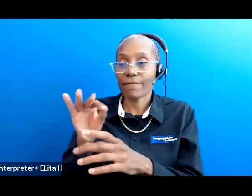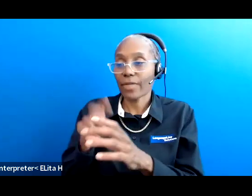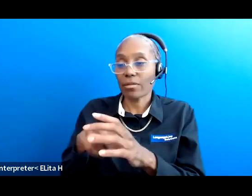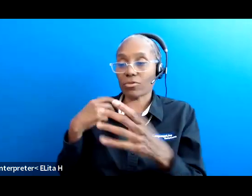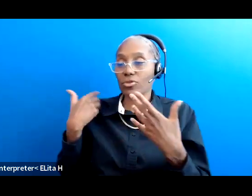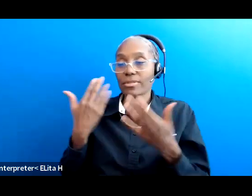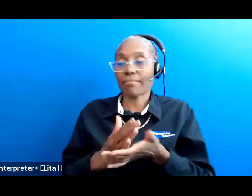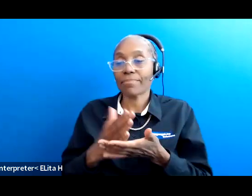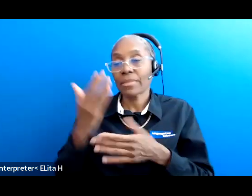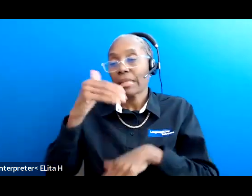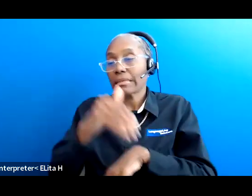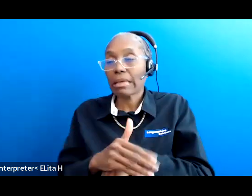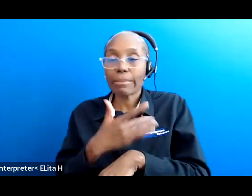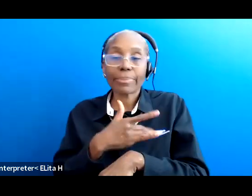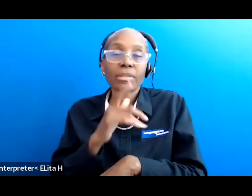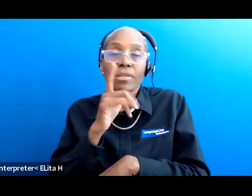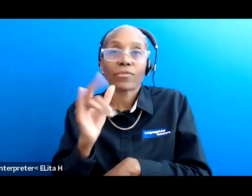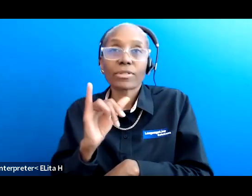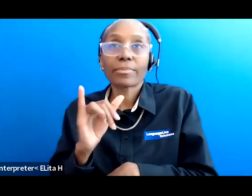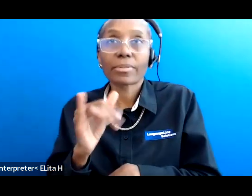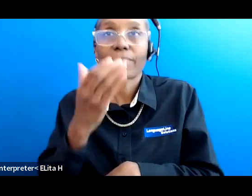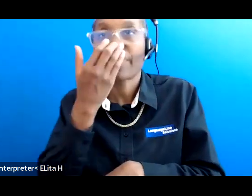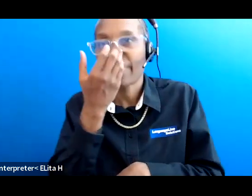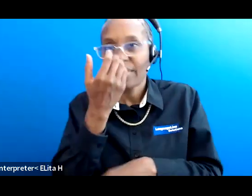At night, they don't turn on where the pressure injury is.